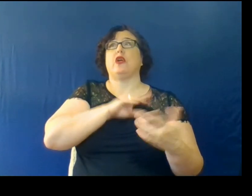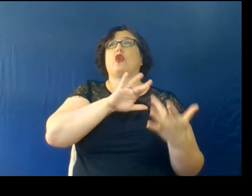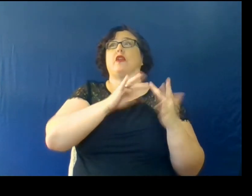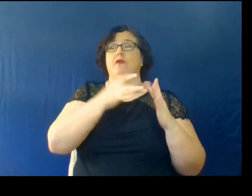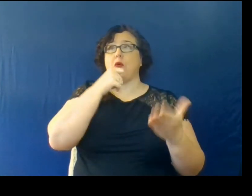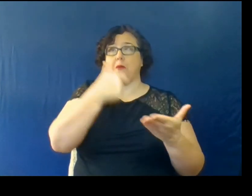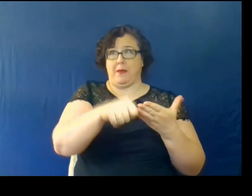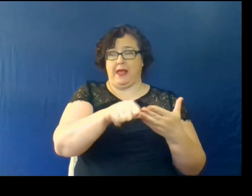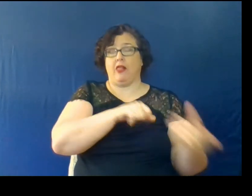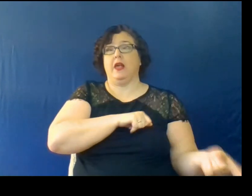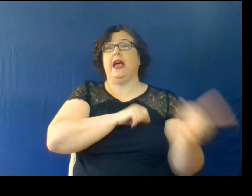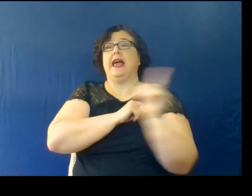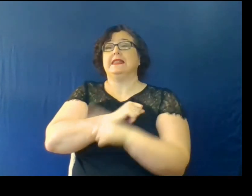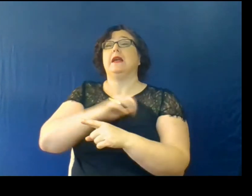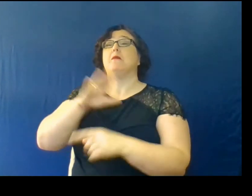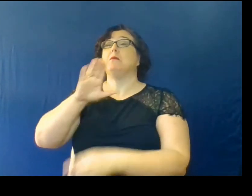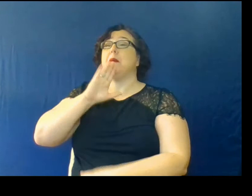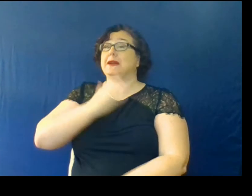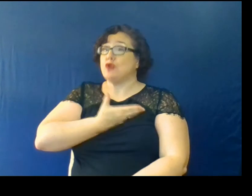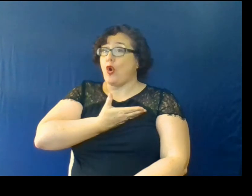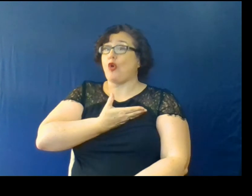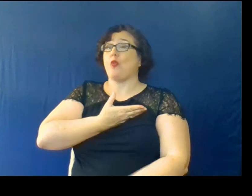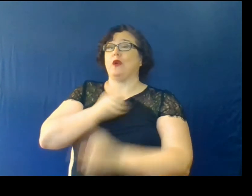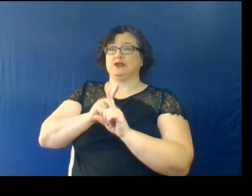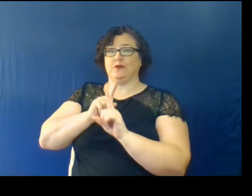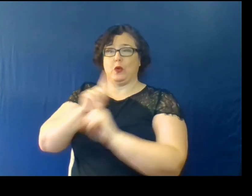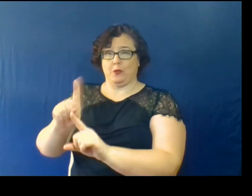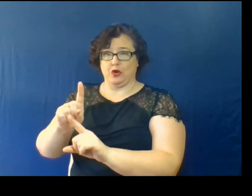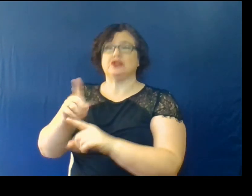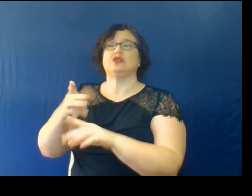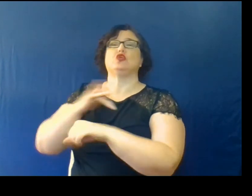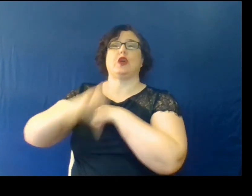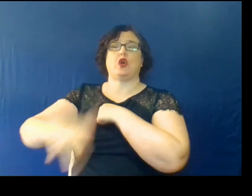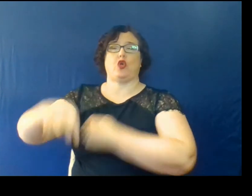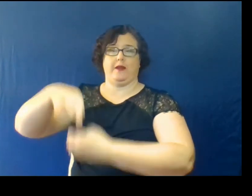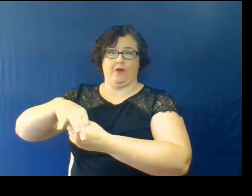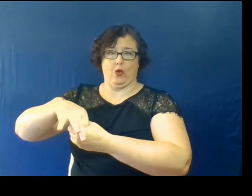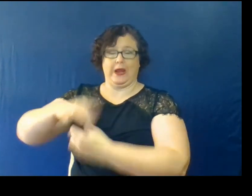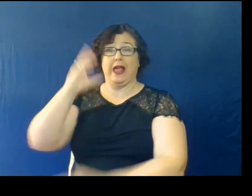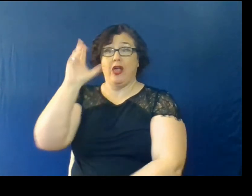advance voting. You know look at the locations for advanced voting and you may find out that one's